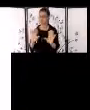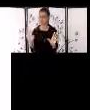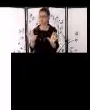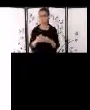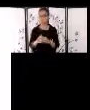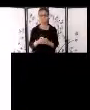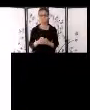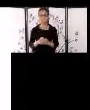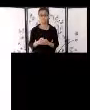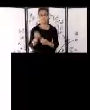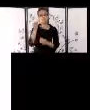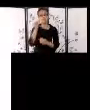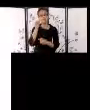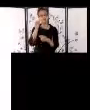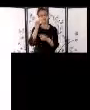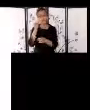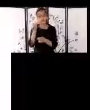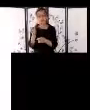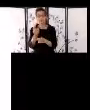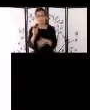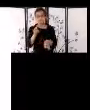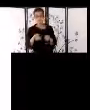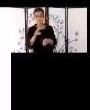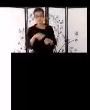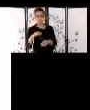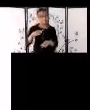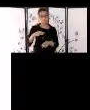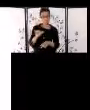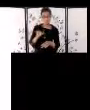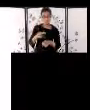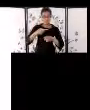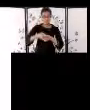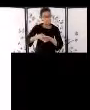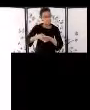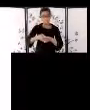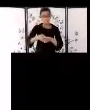of interest. We are paying assessors a wage for doing this